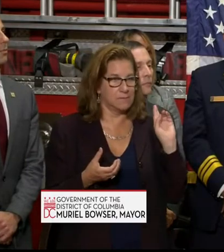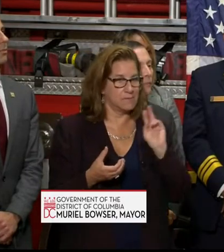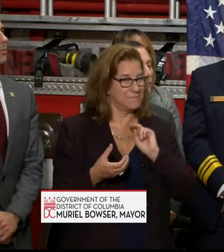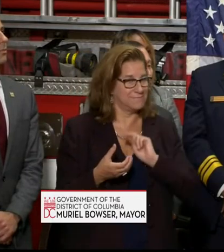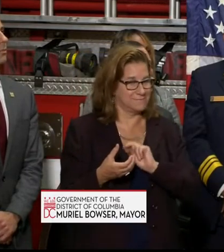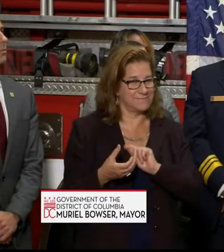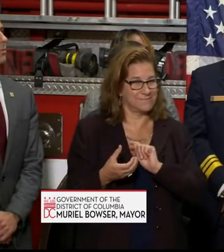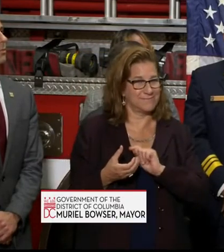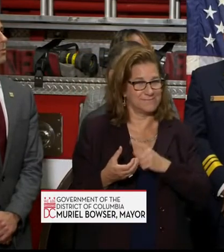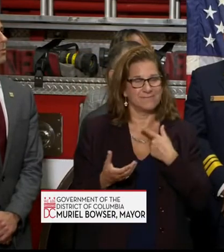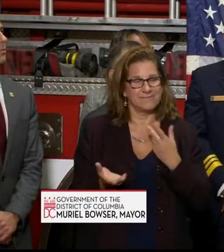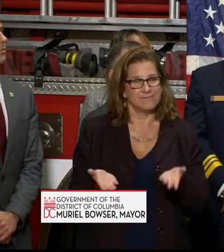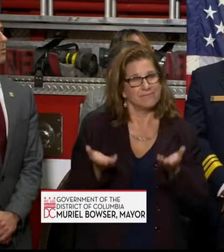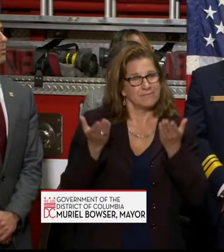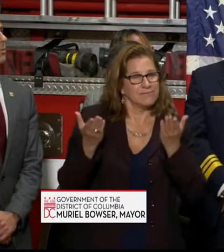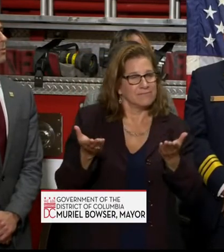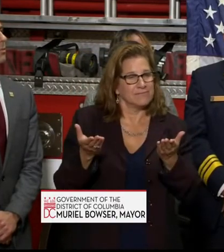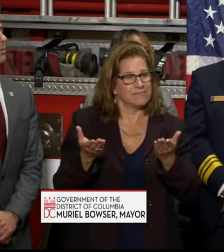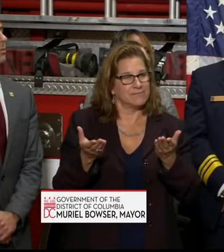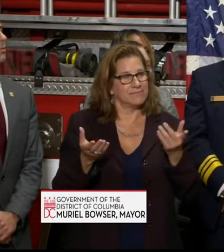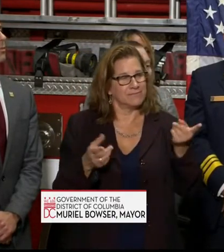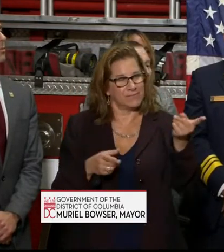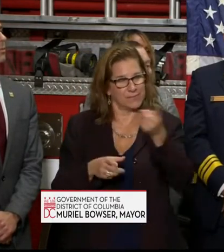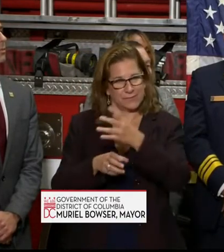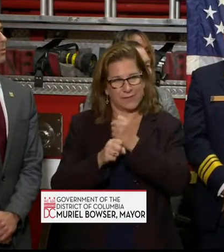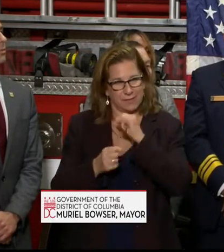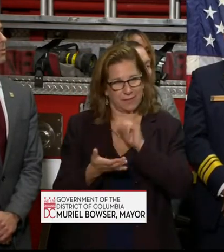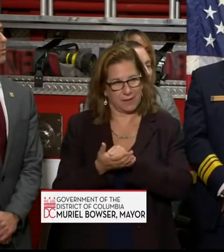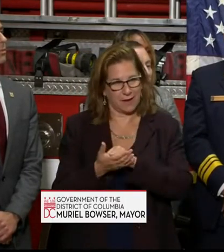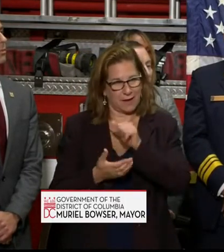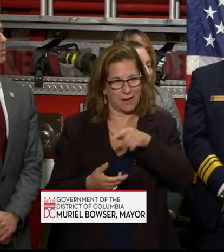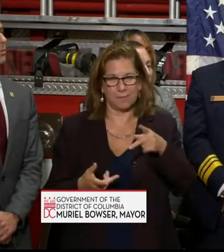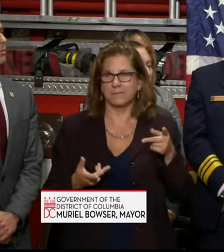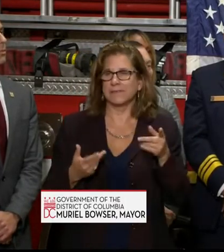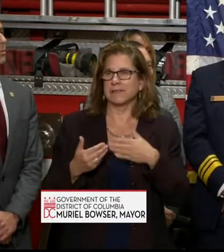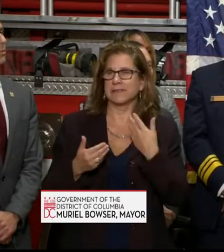UPDATES AND GET INFORMATION OUT TO OUR RESIDENTS.